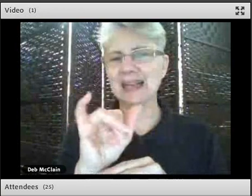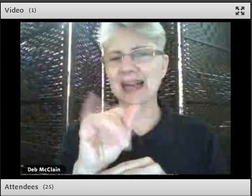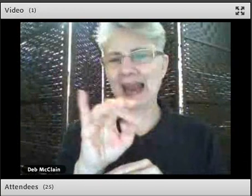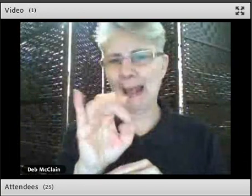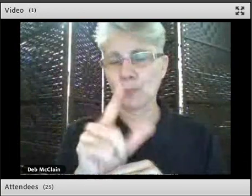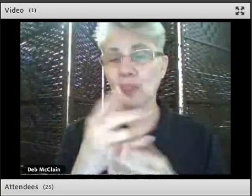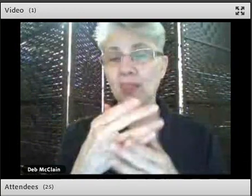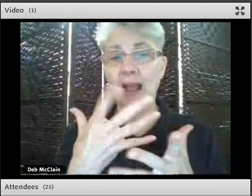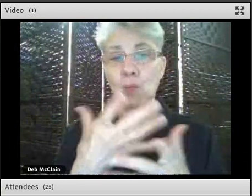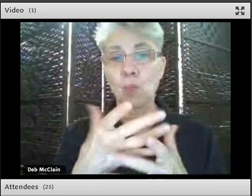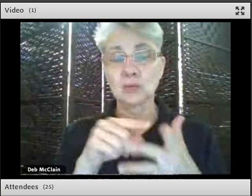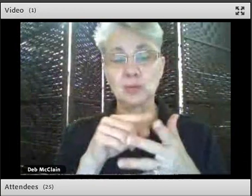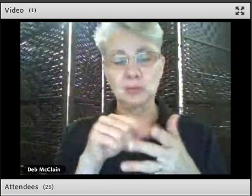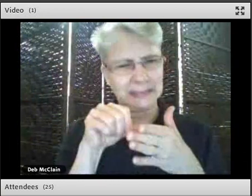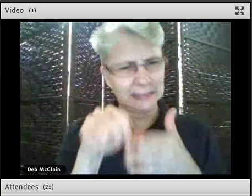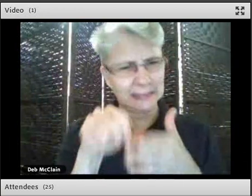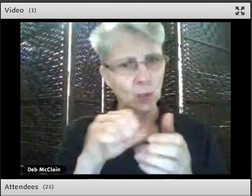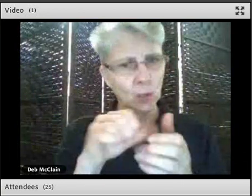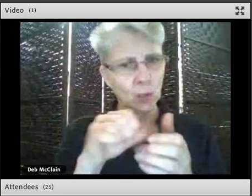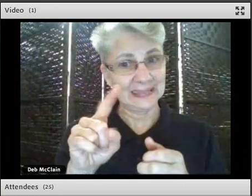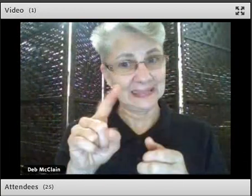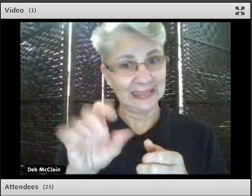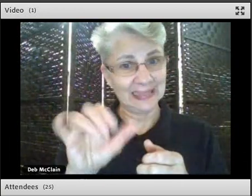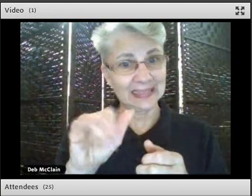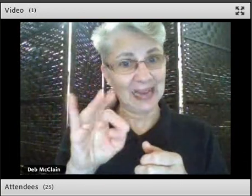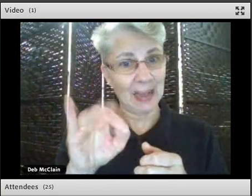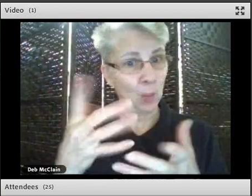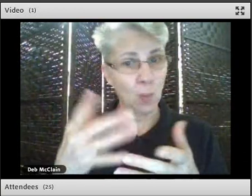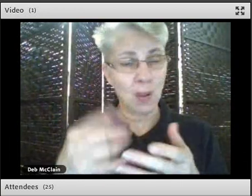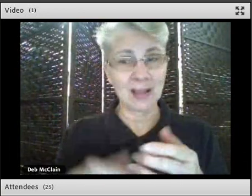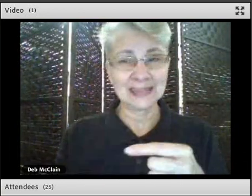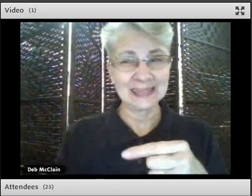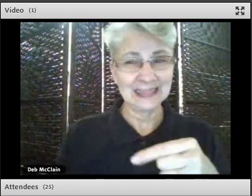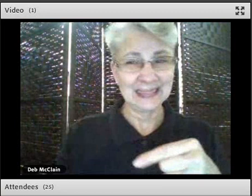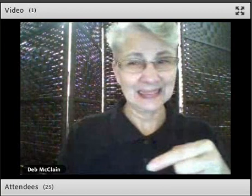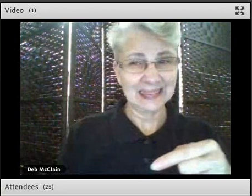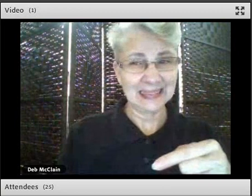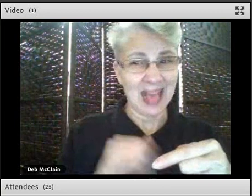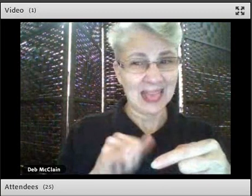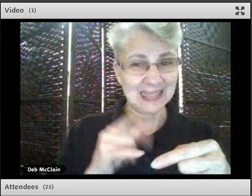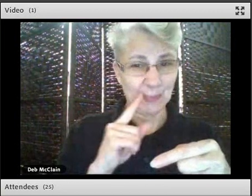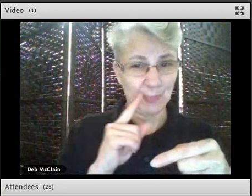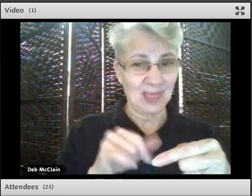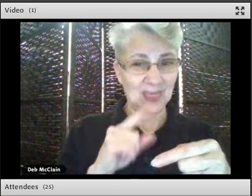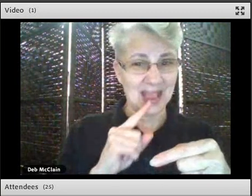that is less mutable than the container, which is why we prefer the disc label.